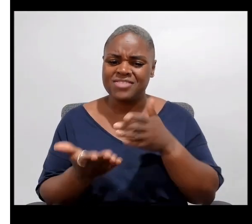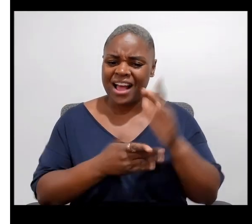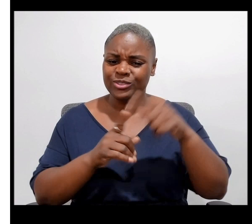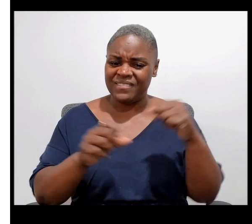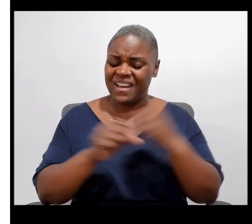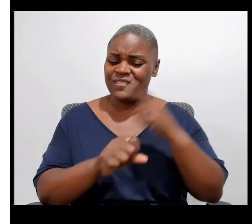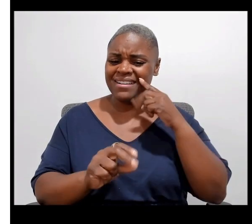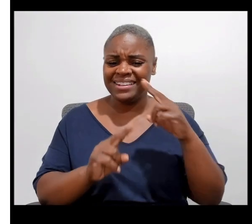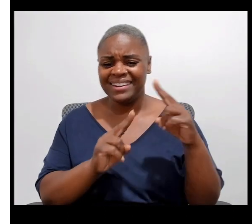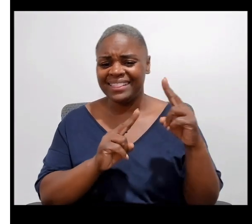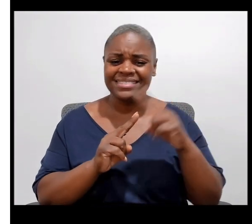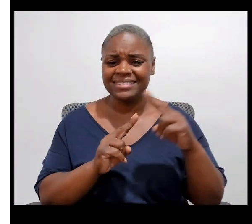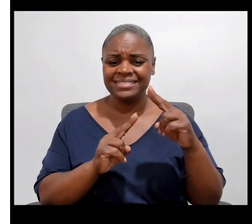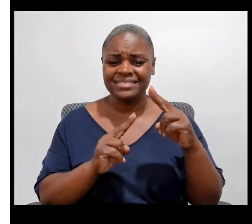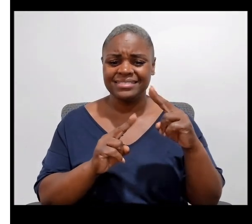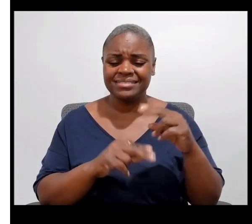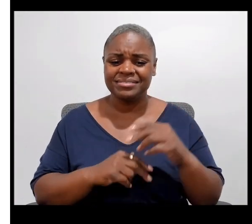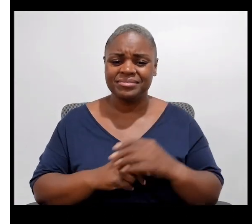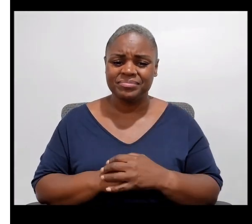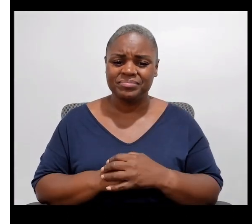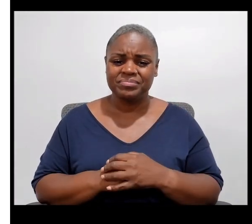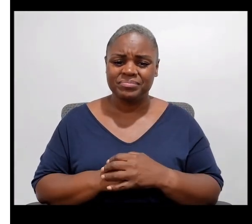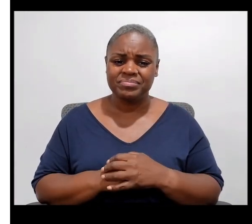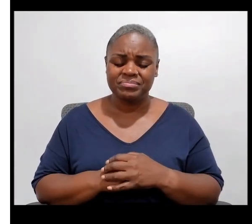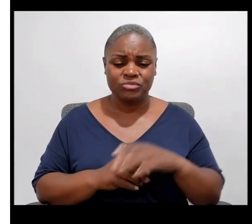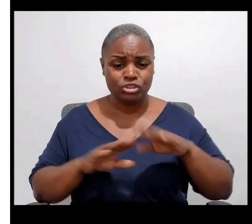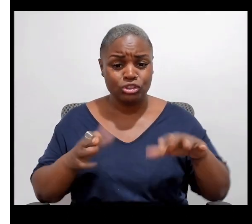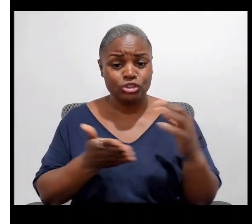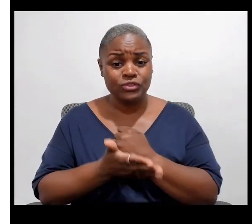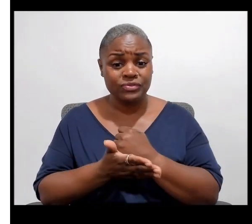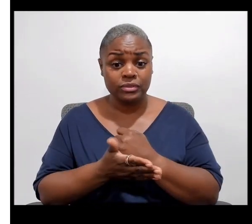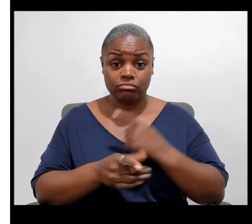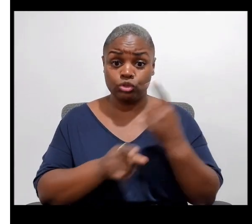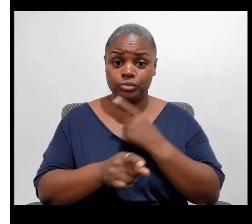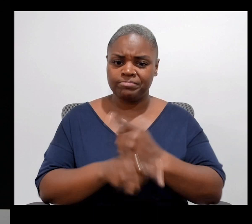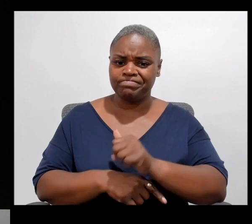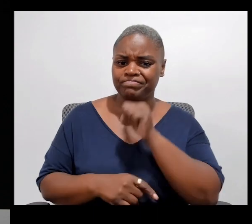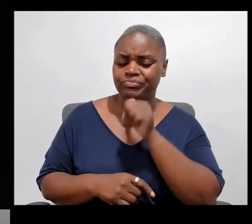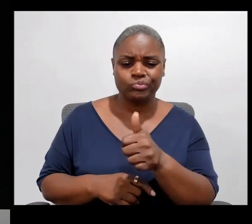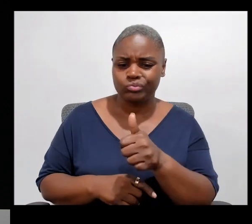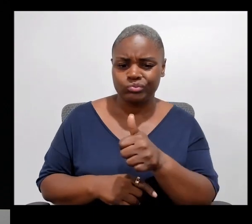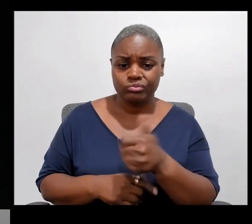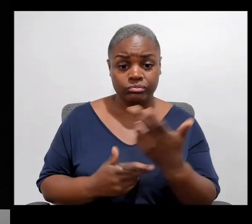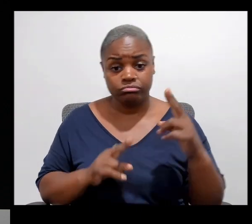They have the right to fight for excellence. Children deserve not just an appropriate,